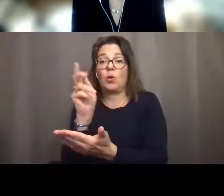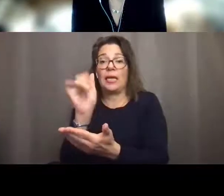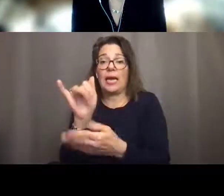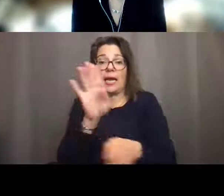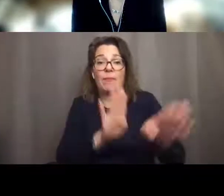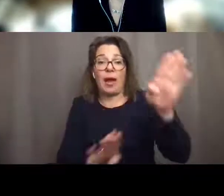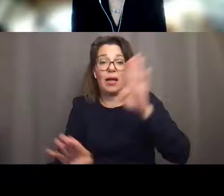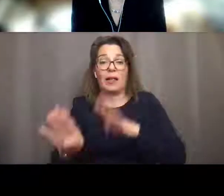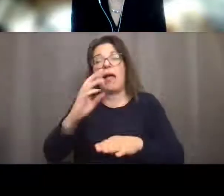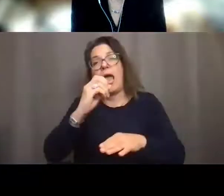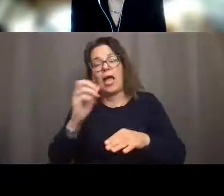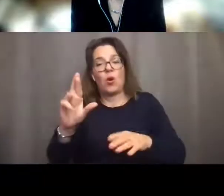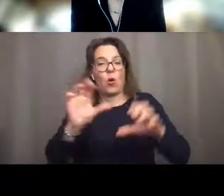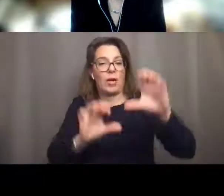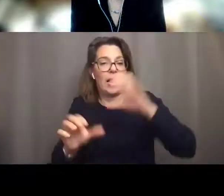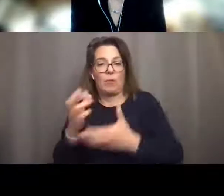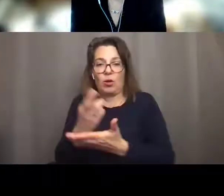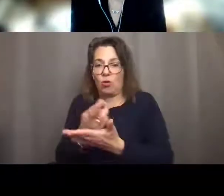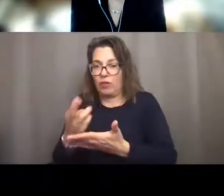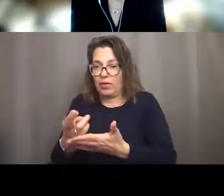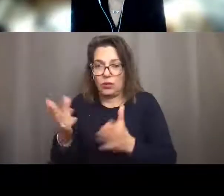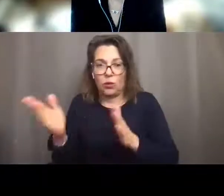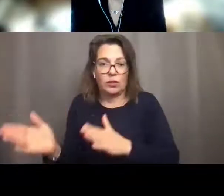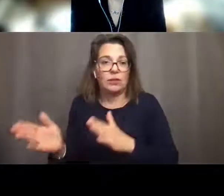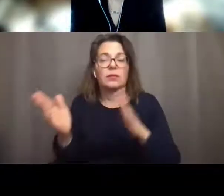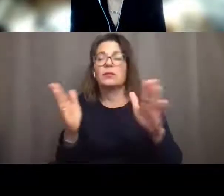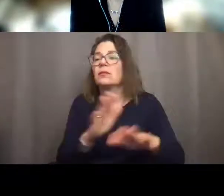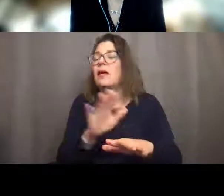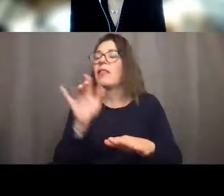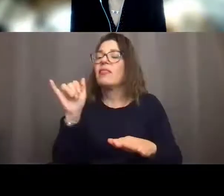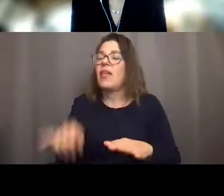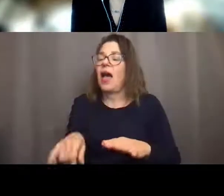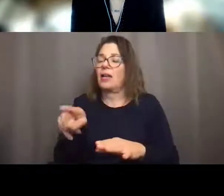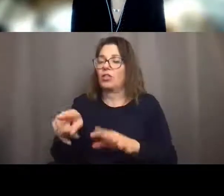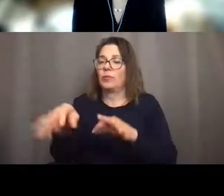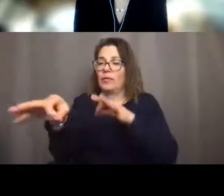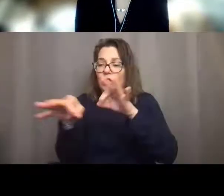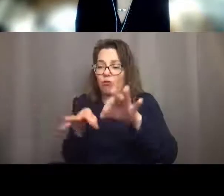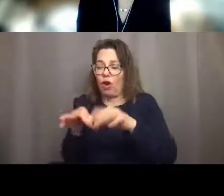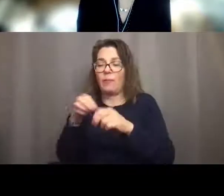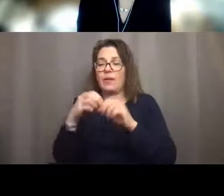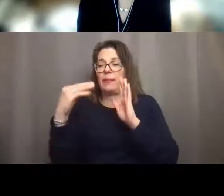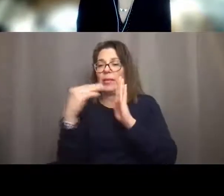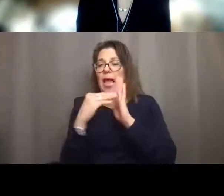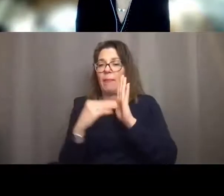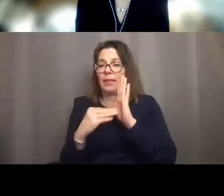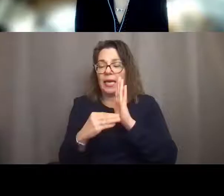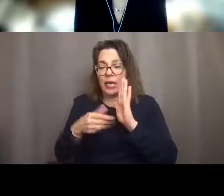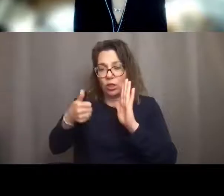and/or chemical resources. Again, that should be described in the application itself under approach.